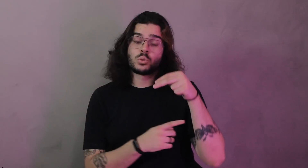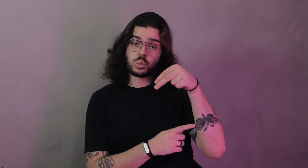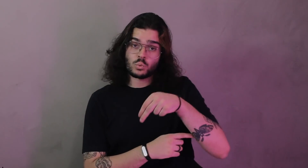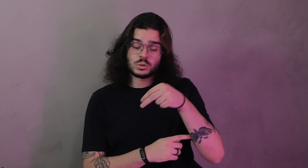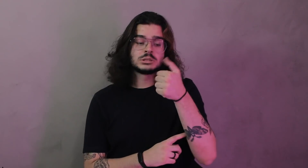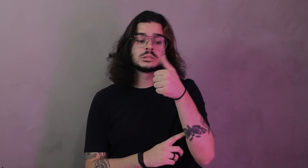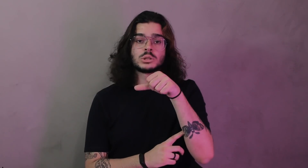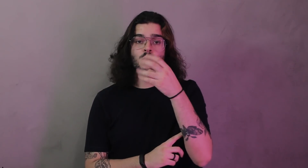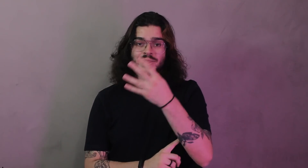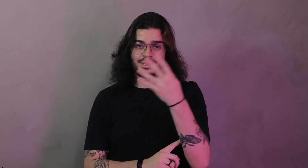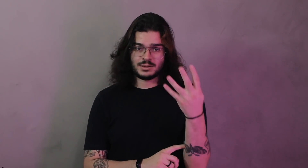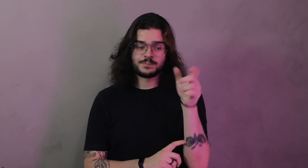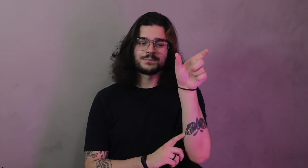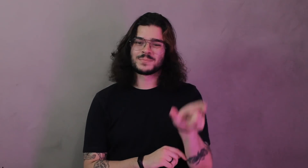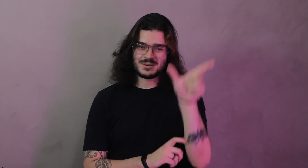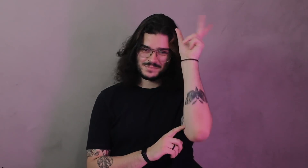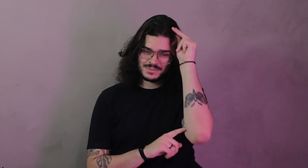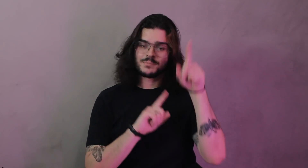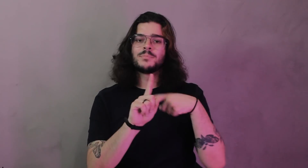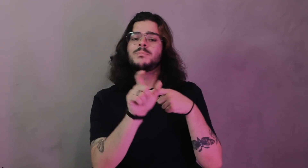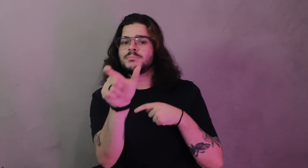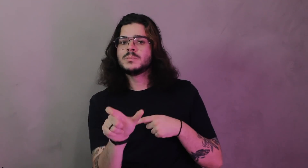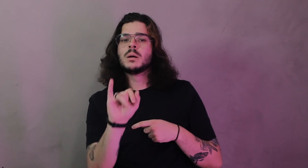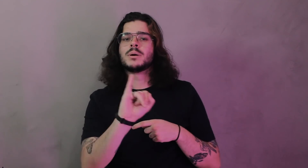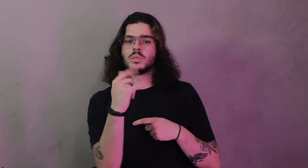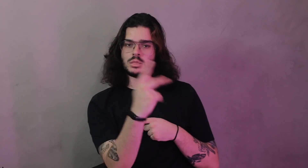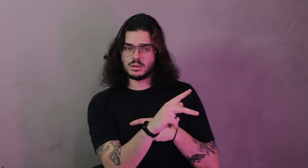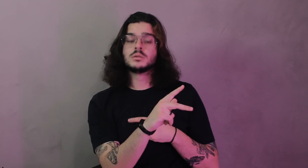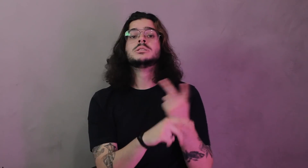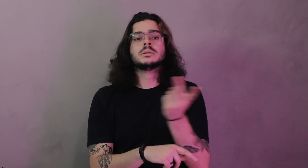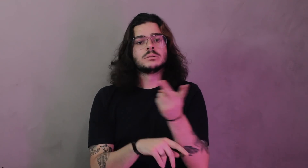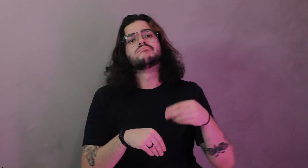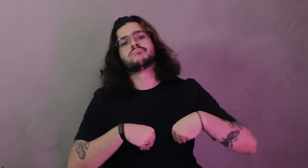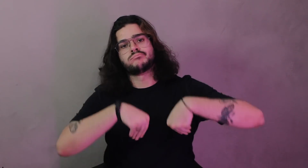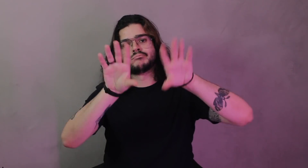In November 1944, Anne and her sister were sent